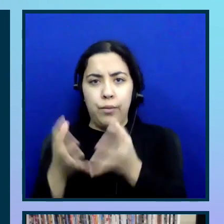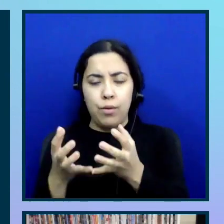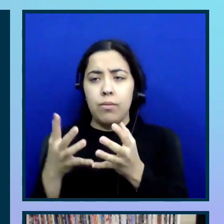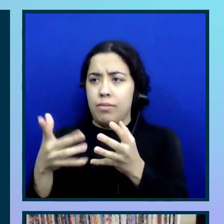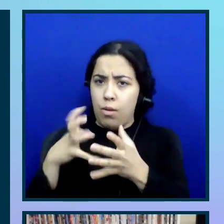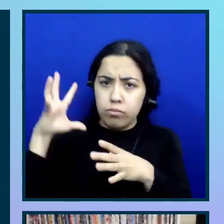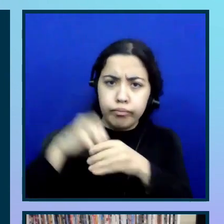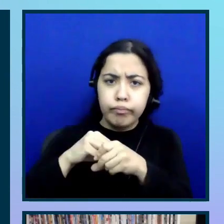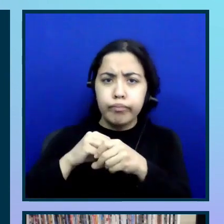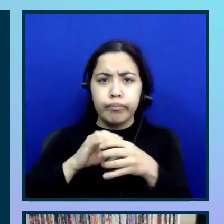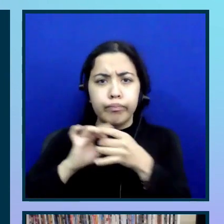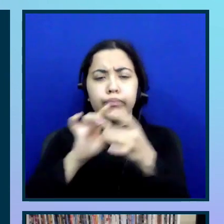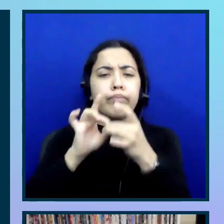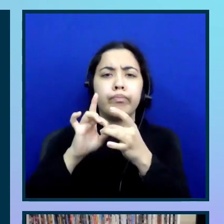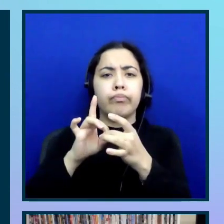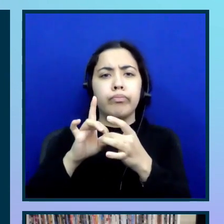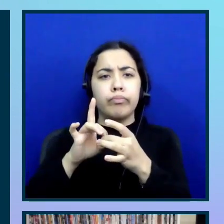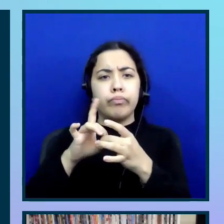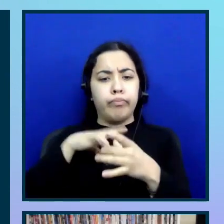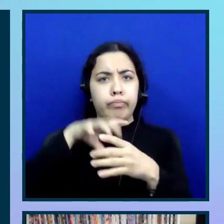feel connected and find their place in the greater community.